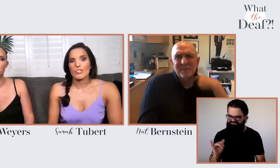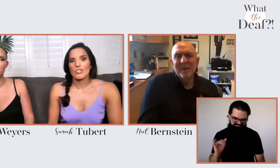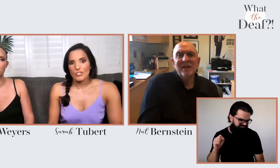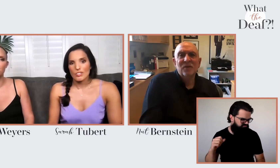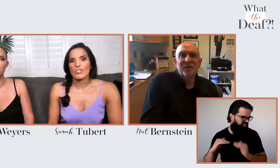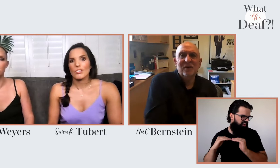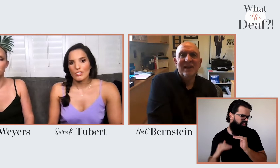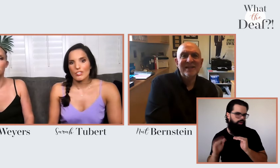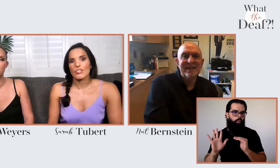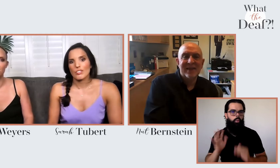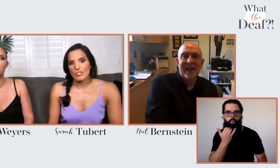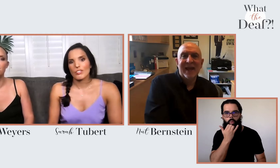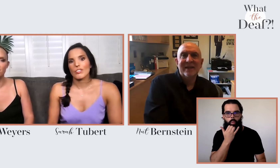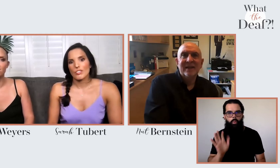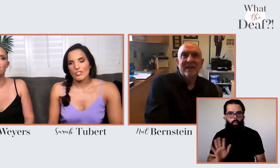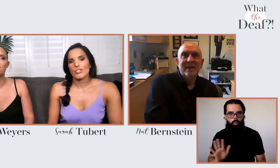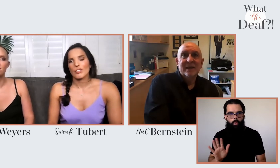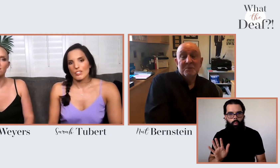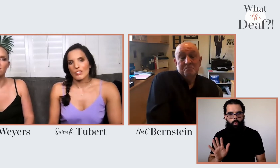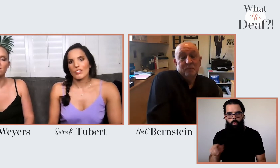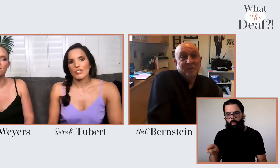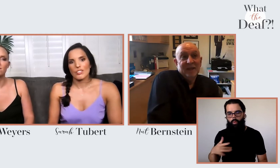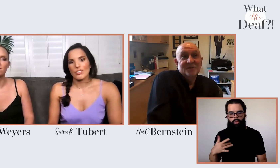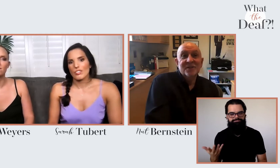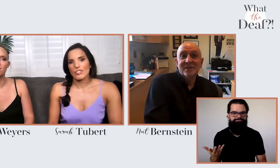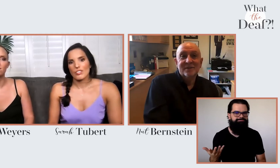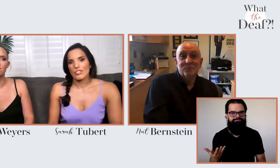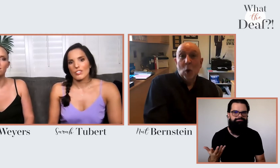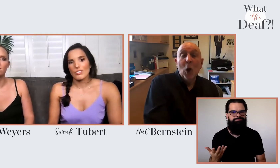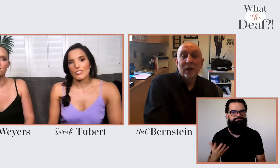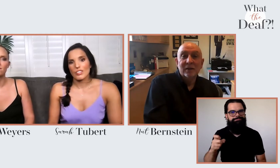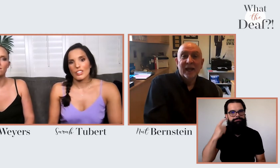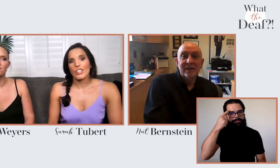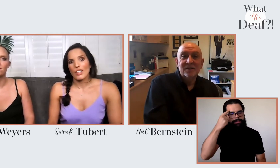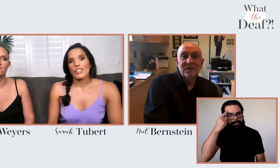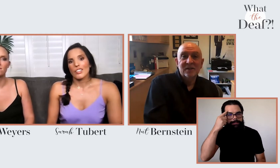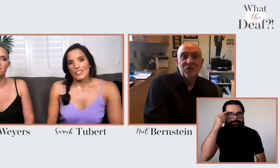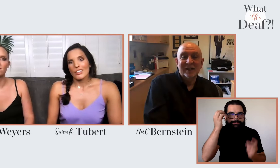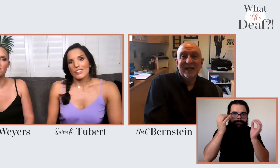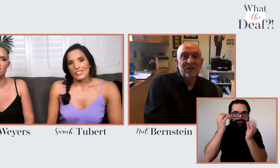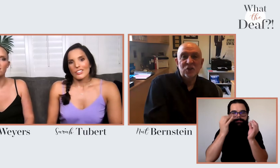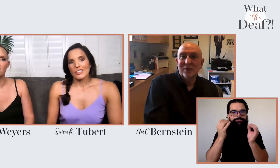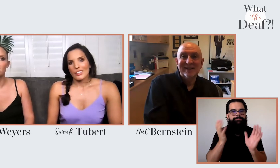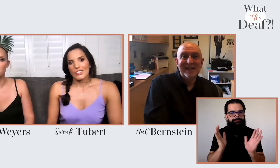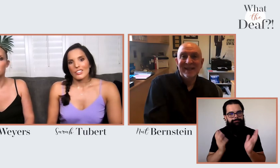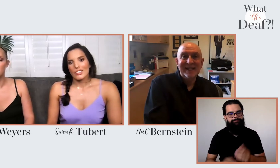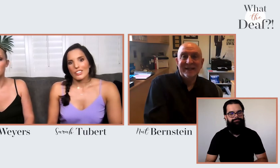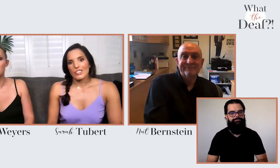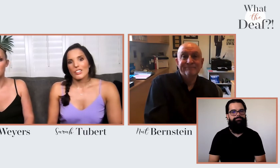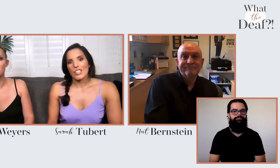And to make you feel less than that is just wrong. And it's just, again, it's shortsighted thinking.